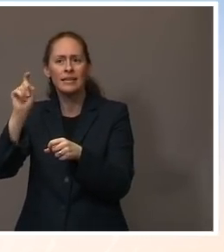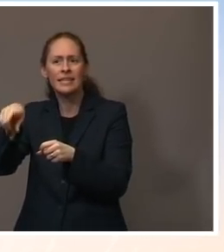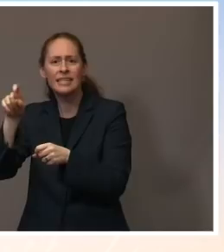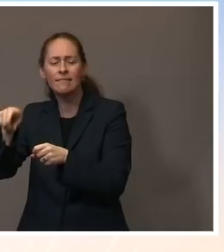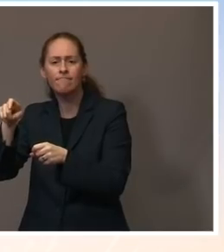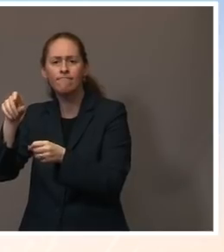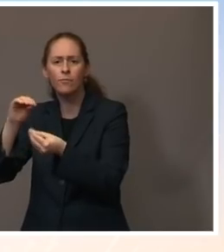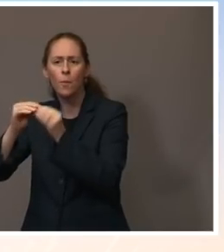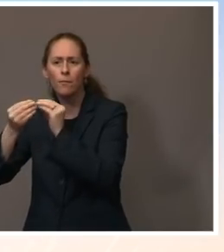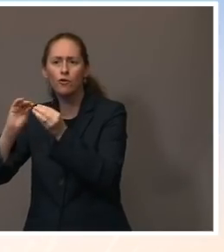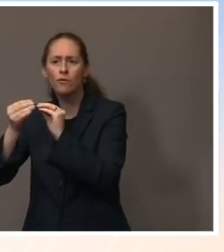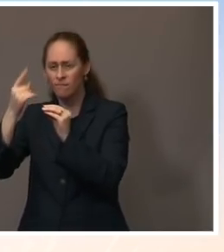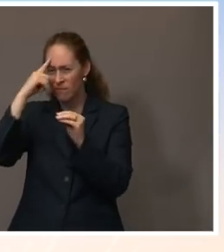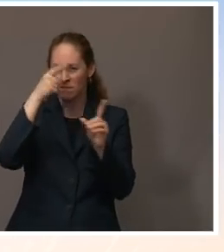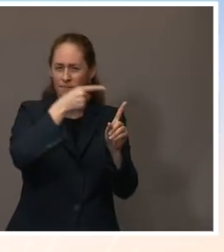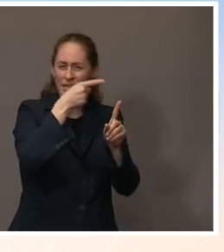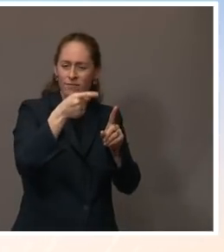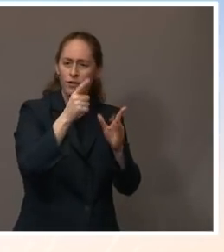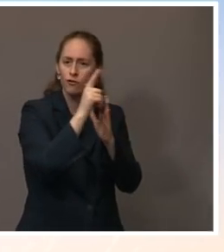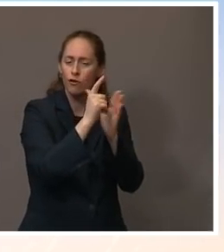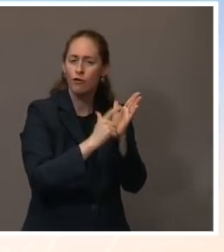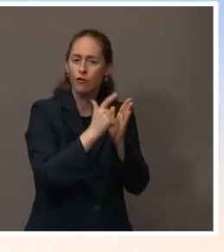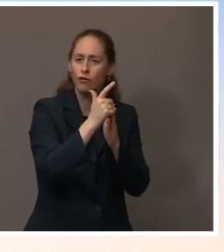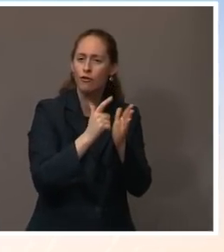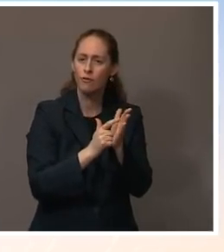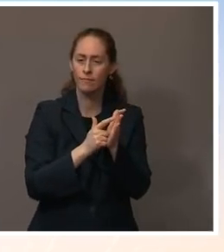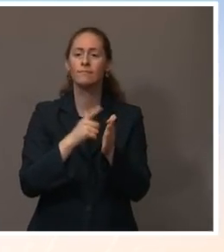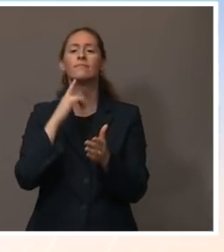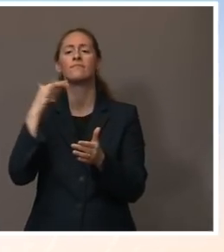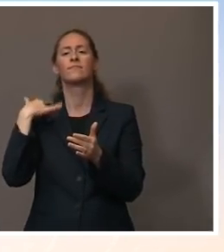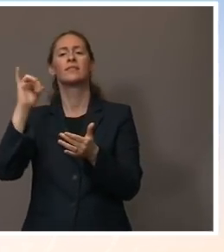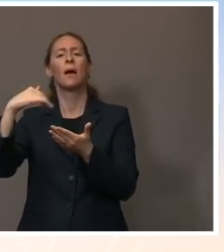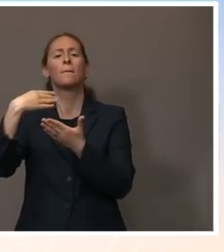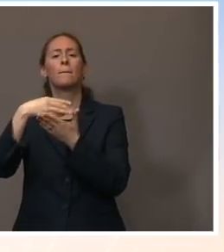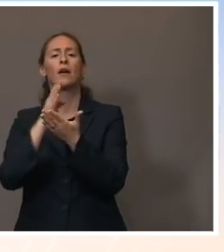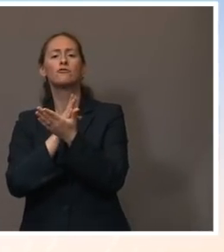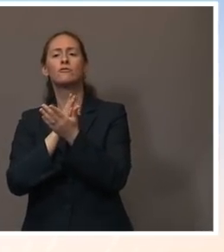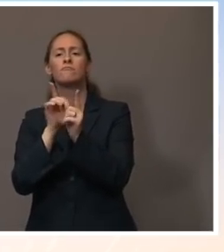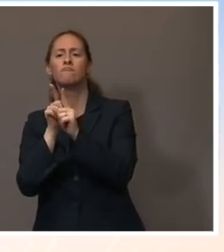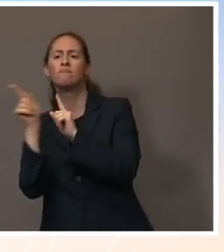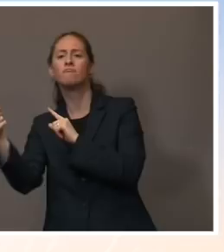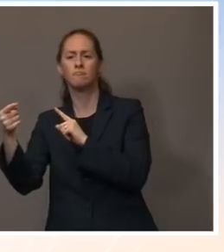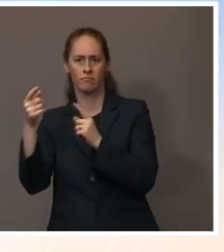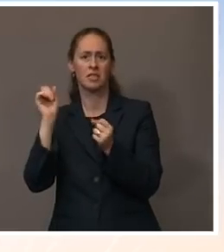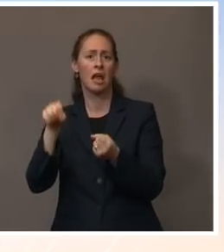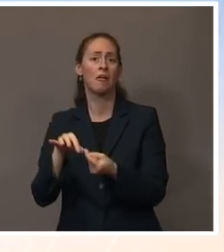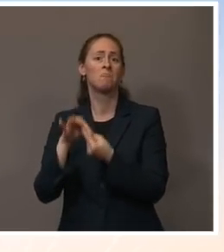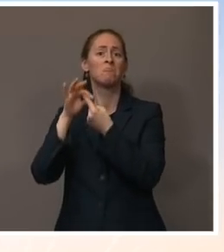That piece of legislat- -- the budget reconciliation process is proceeding. There'll be discussions. There may even be disagreements